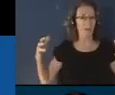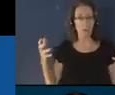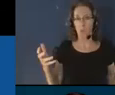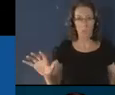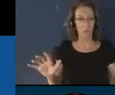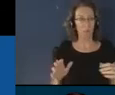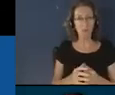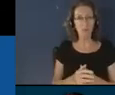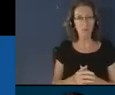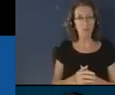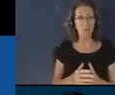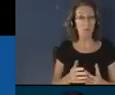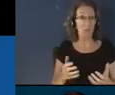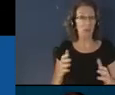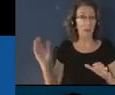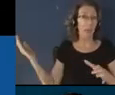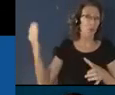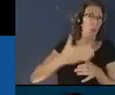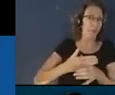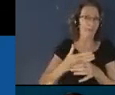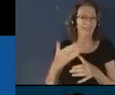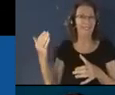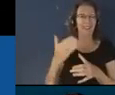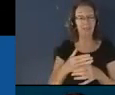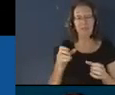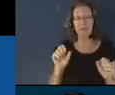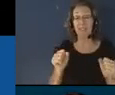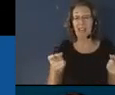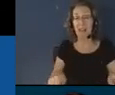and that you may not get interrupted. These things can happen, I understand it but if you're going to